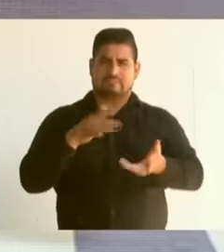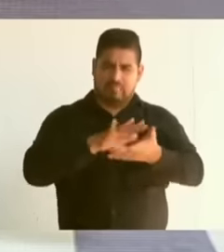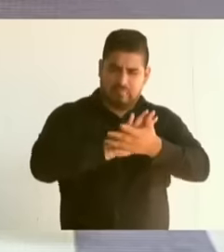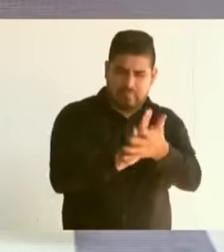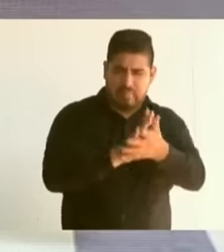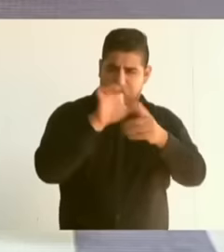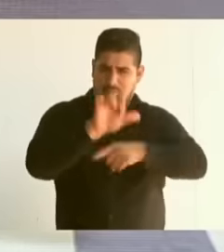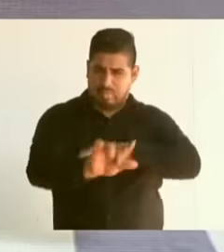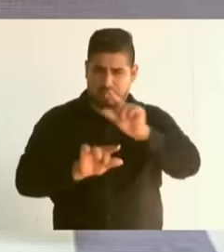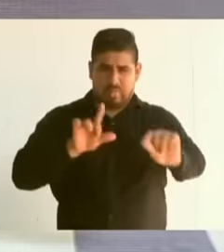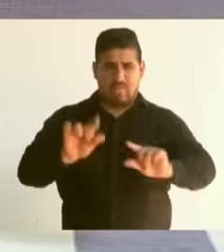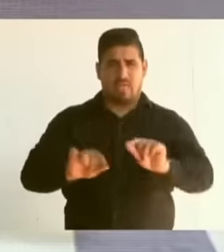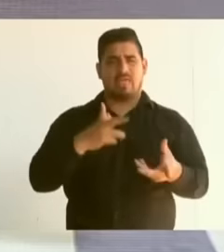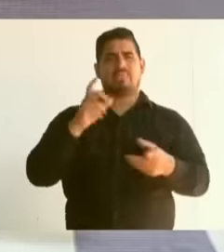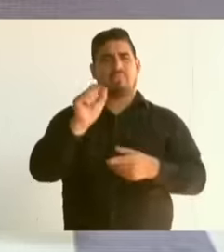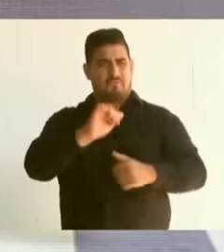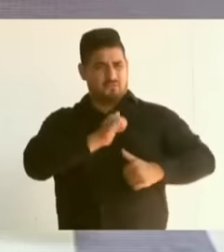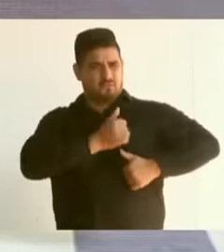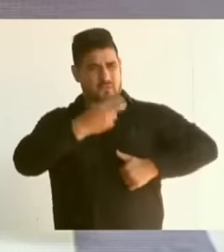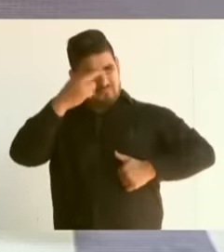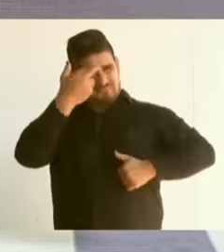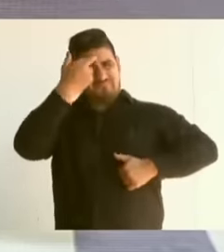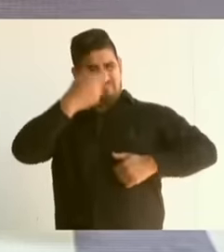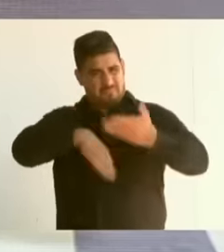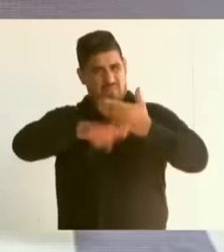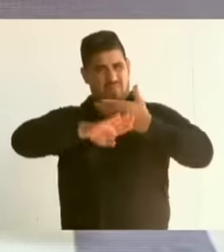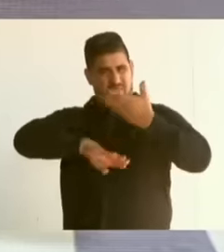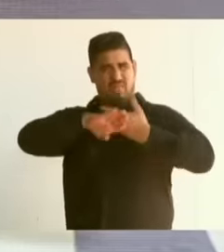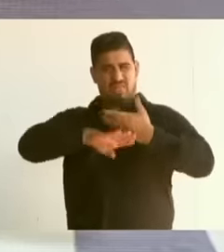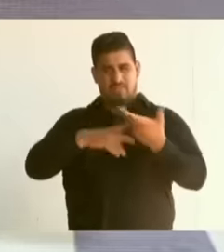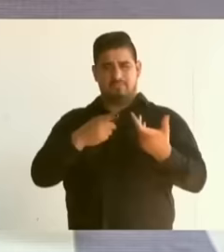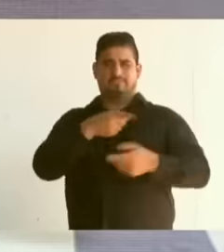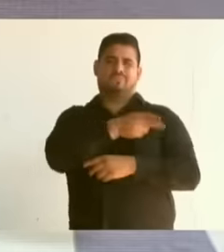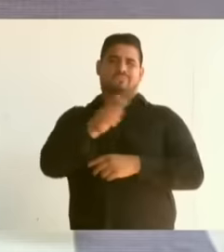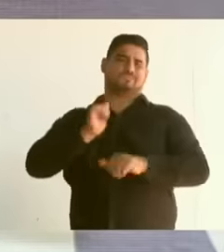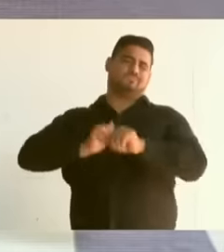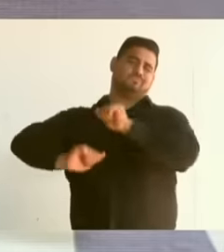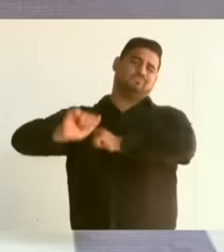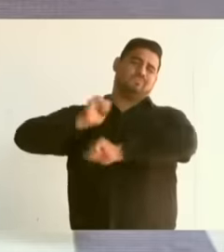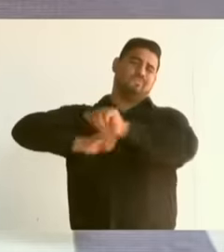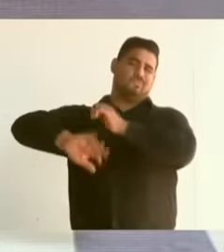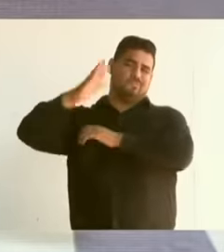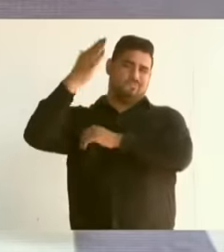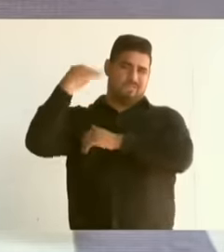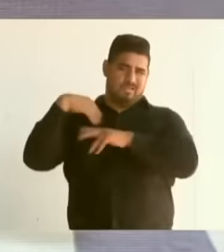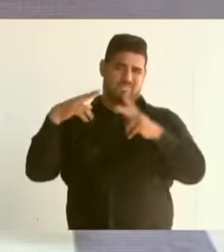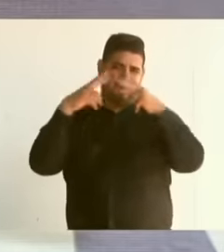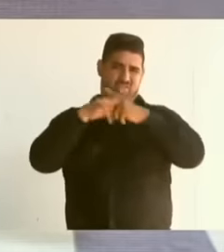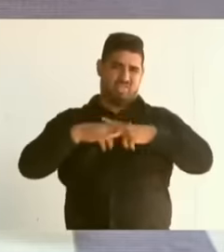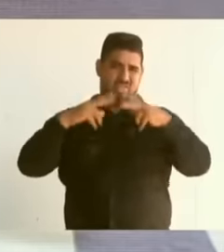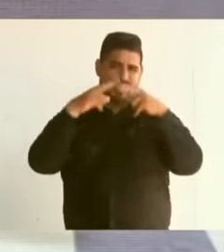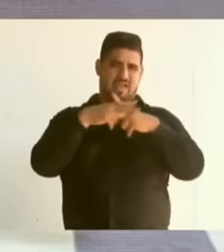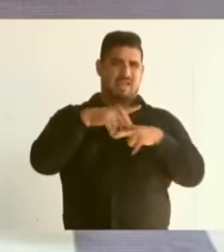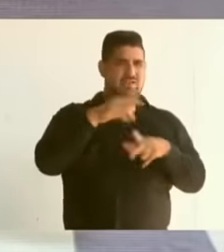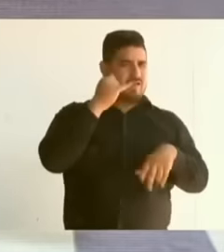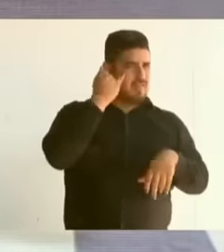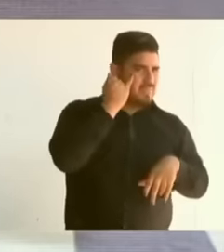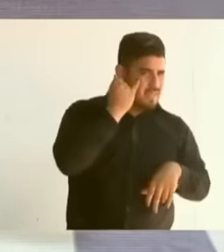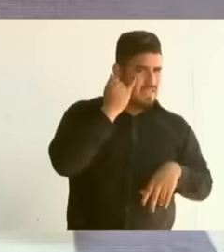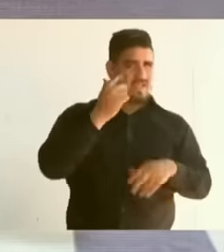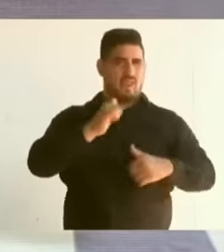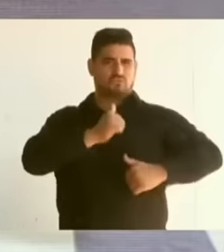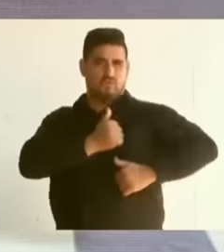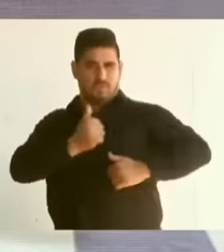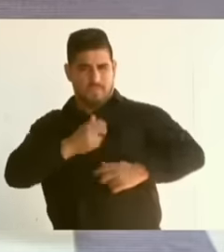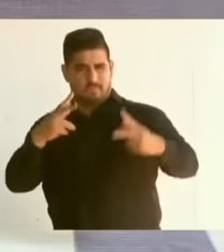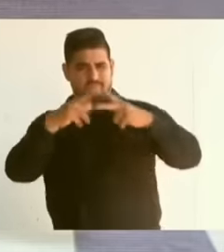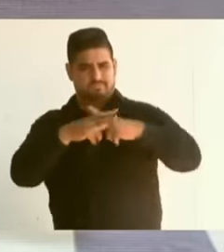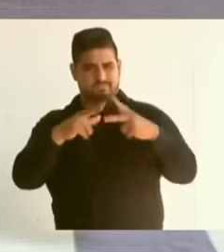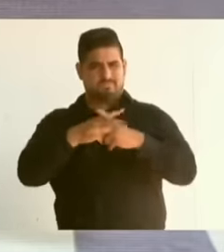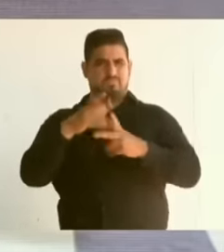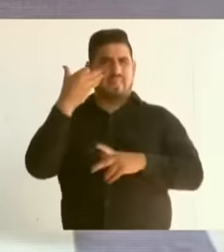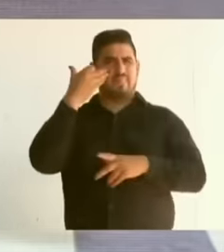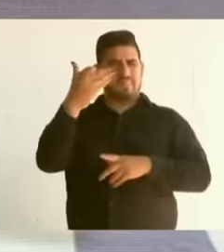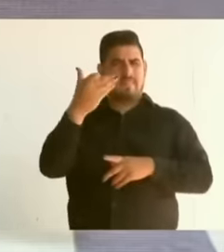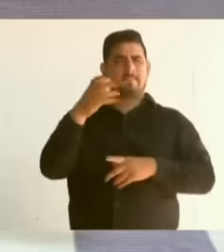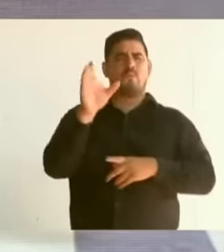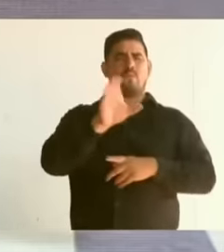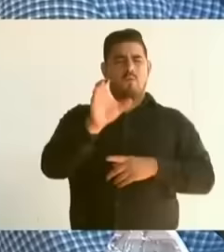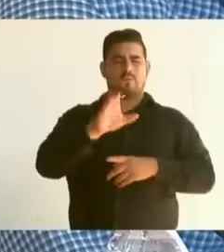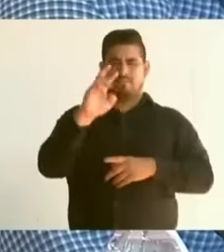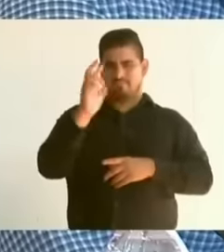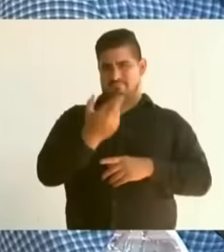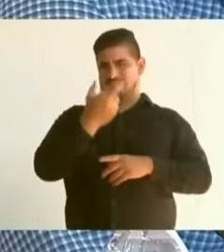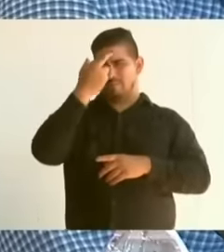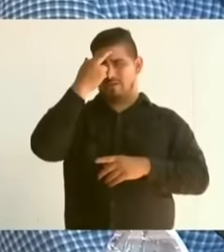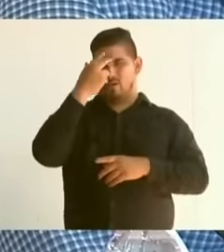the military attacks that their ancestors suffered, particularly in the era of the Porfiriato and